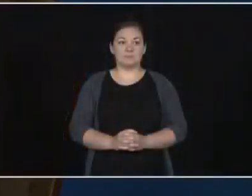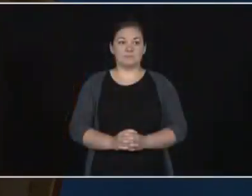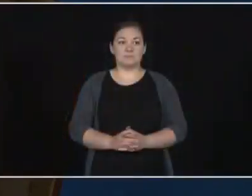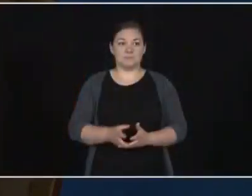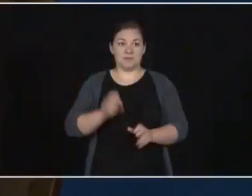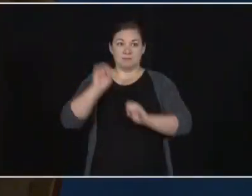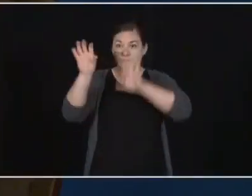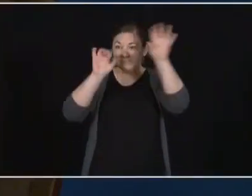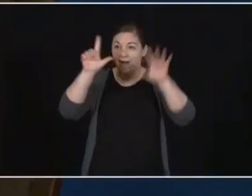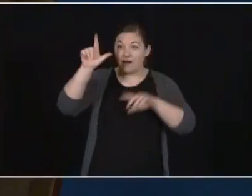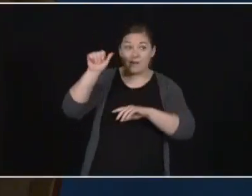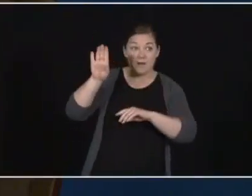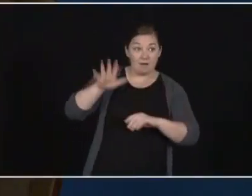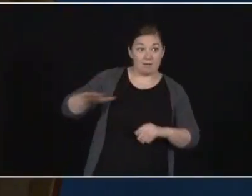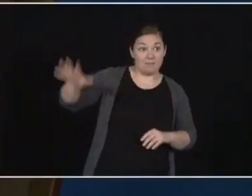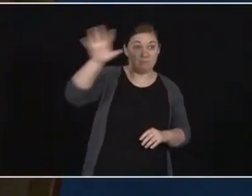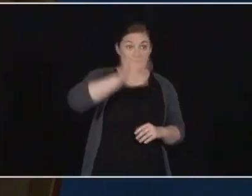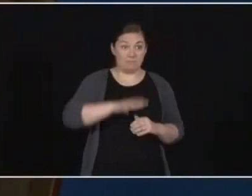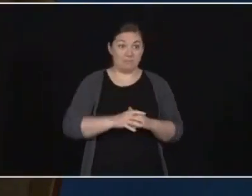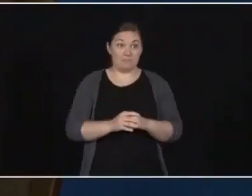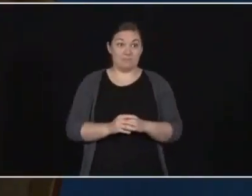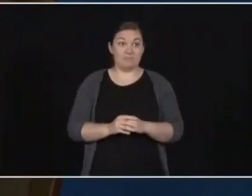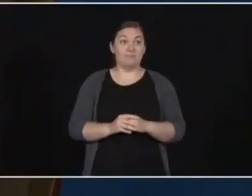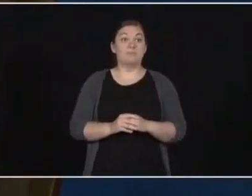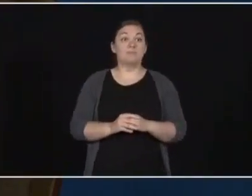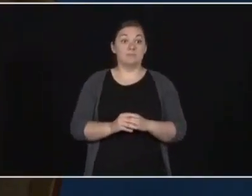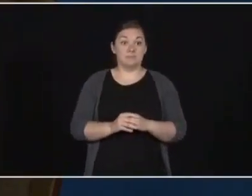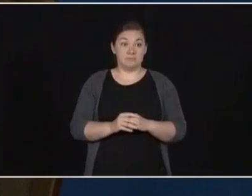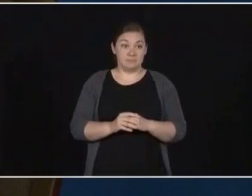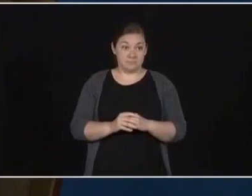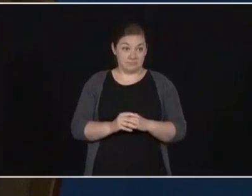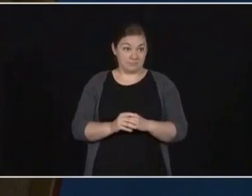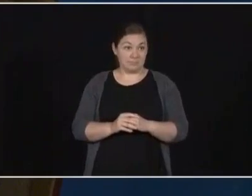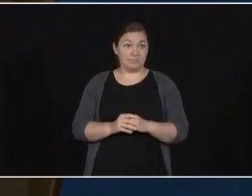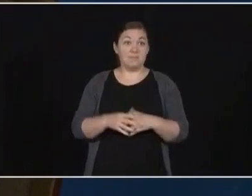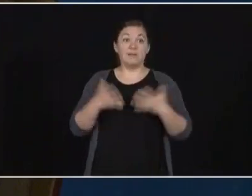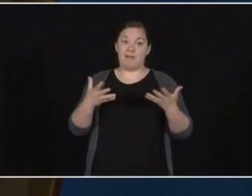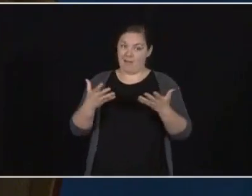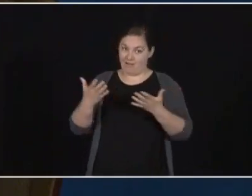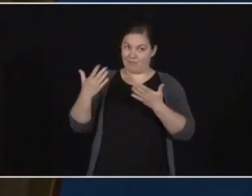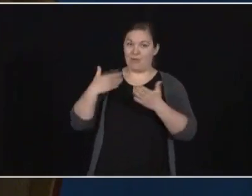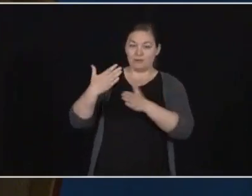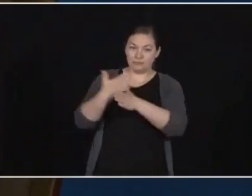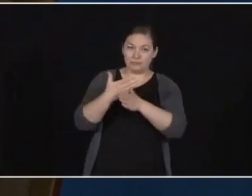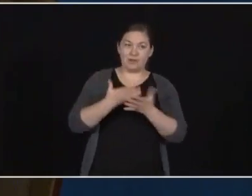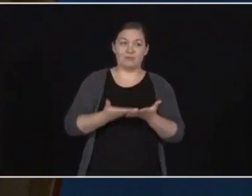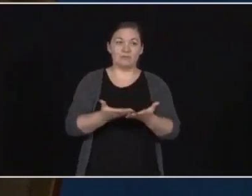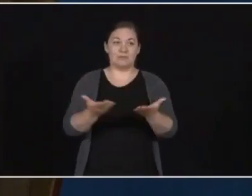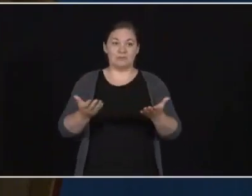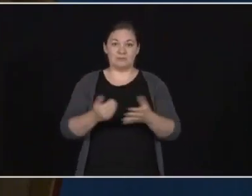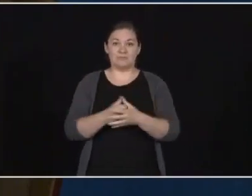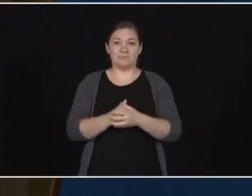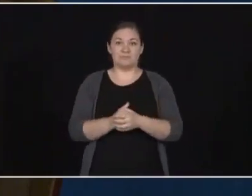So this is the backbone of our testing infrastructure. We do the testing in the lab and we share the results through the network